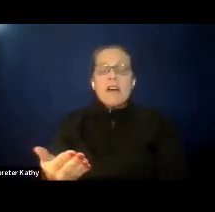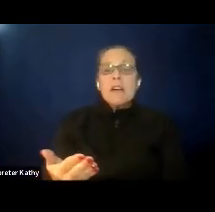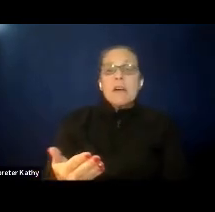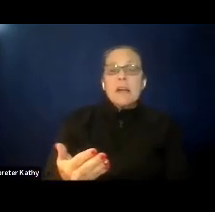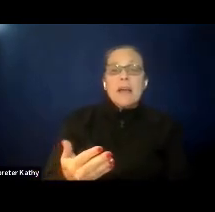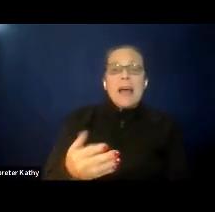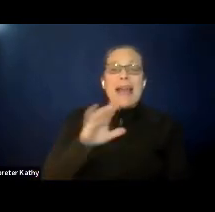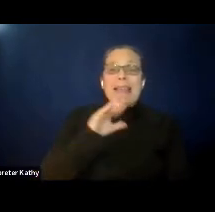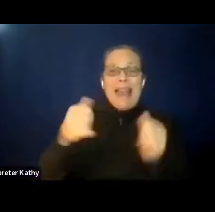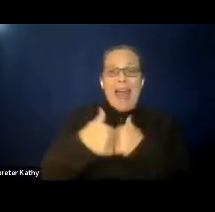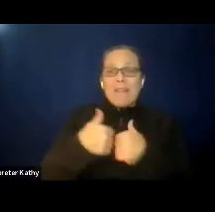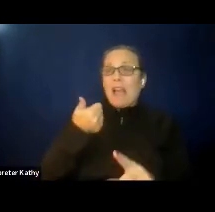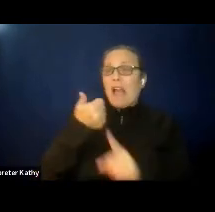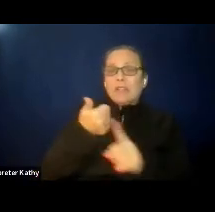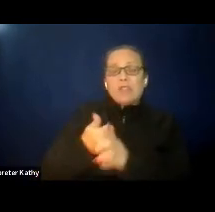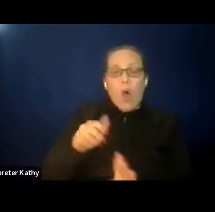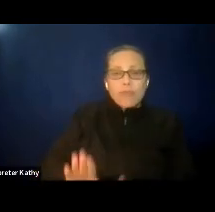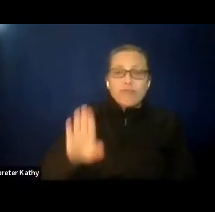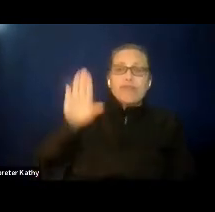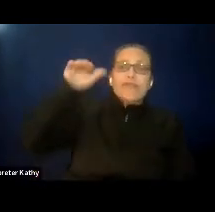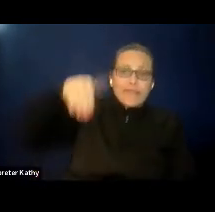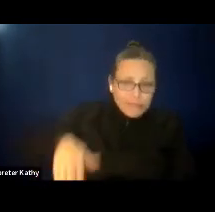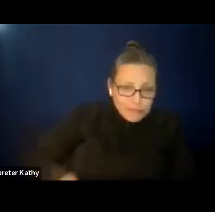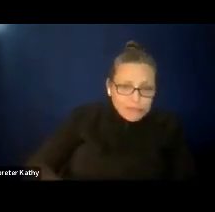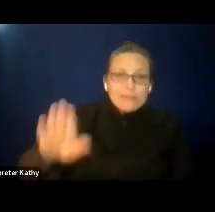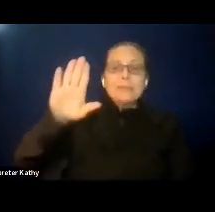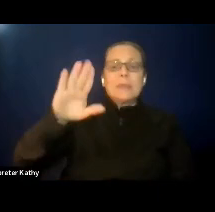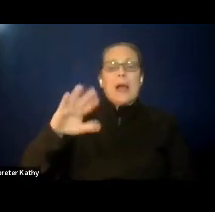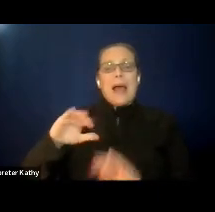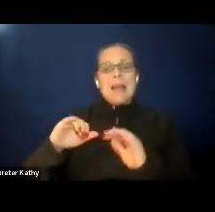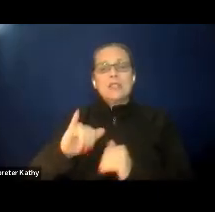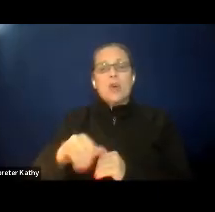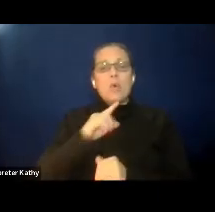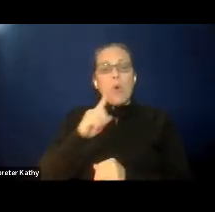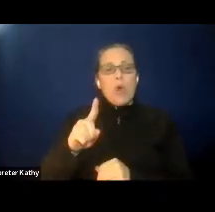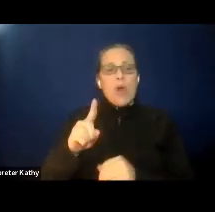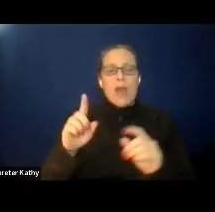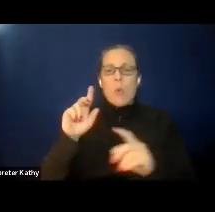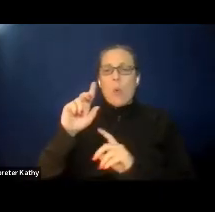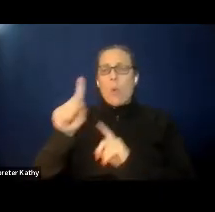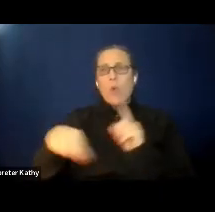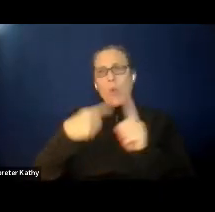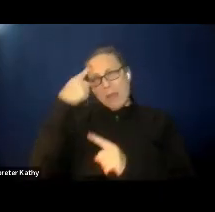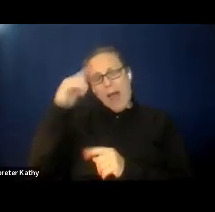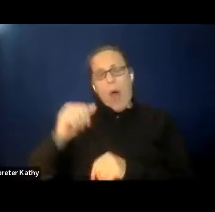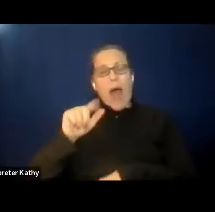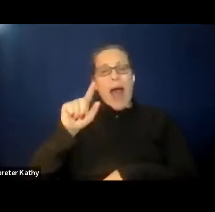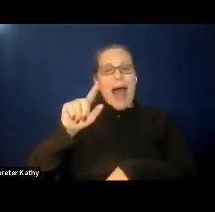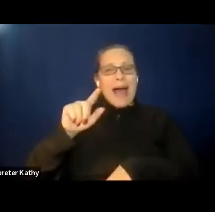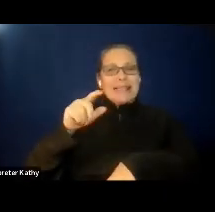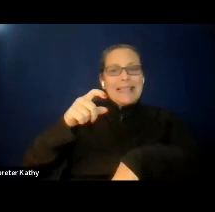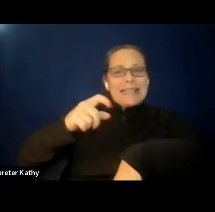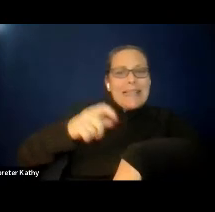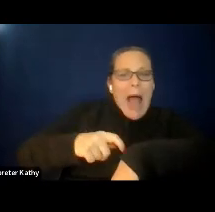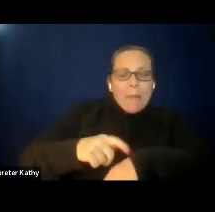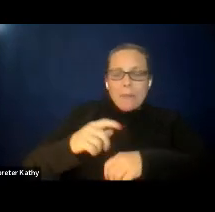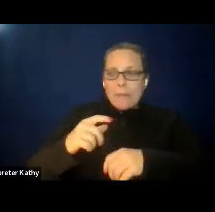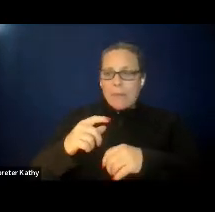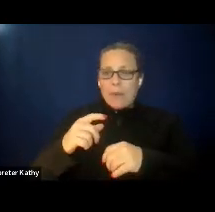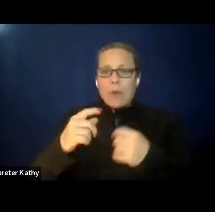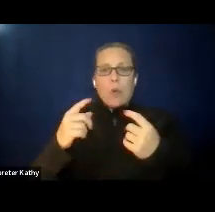acquired from birth. Or it can be on again or off again, ebbing and flowing is another way to put that. So this time element of disability is